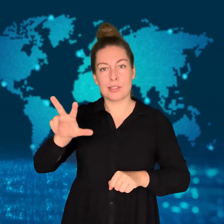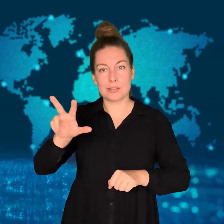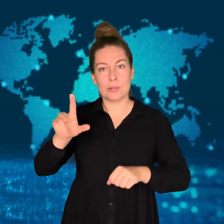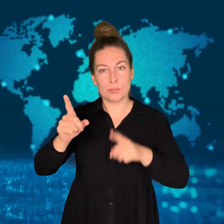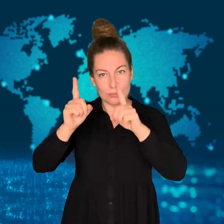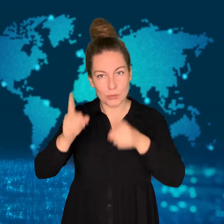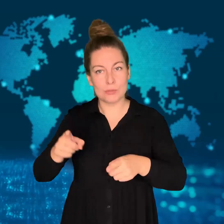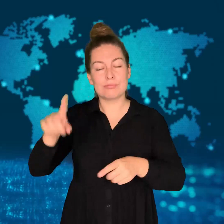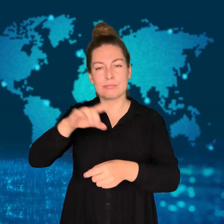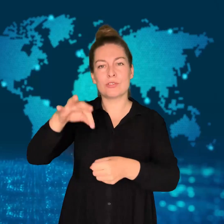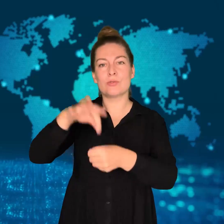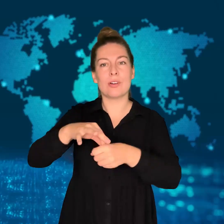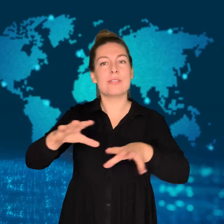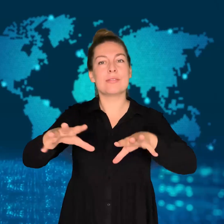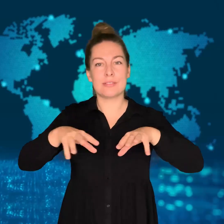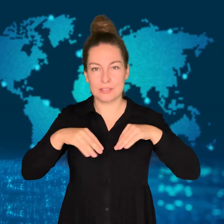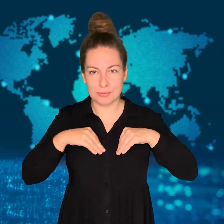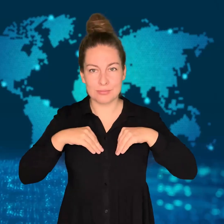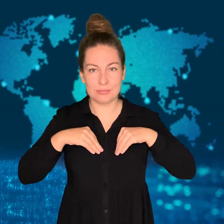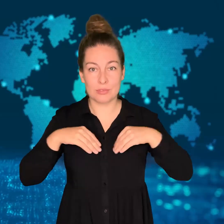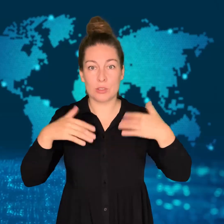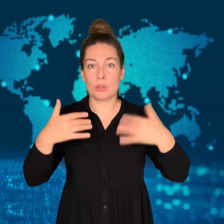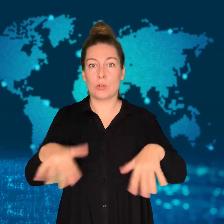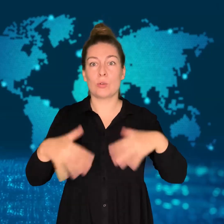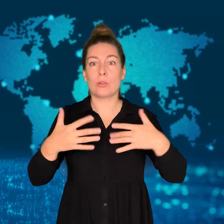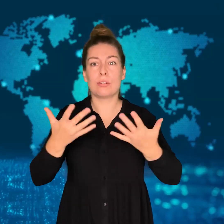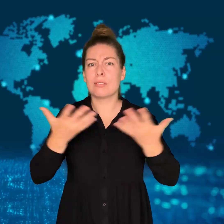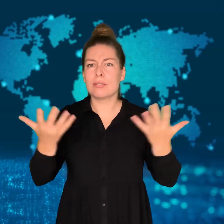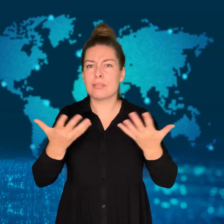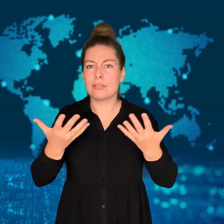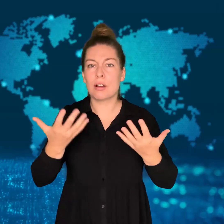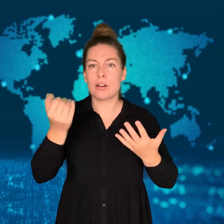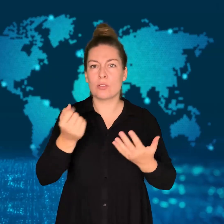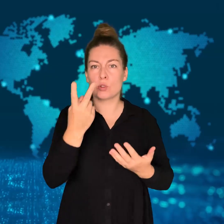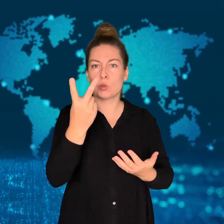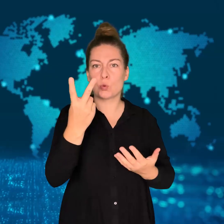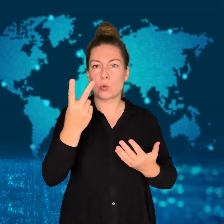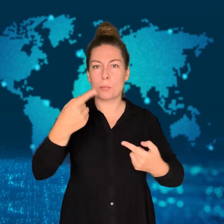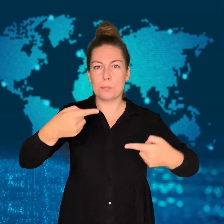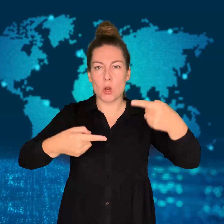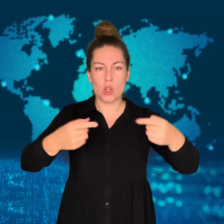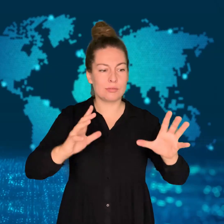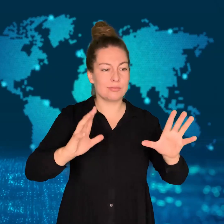and then passed with overwhelming bipartisan support.